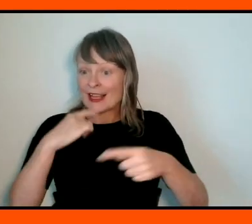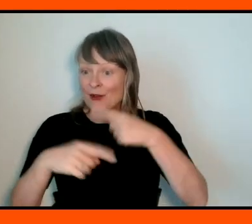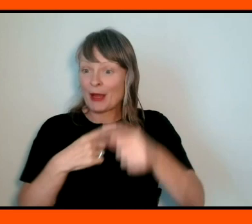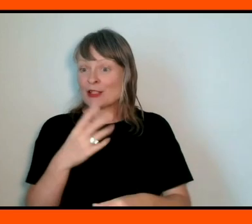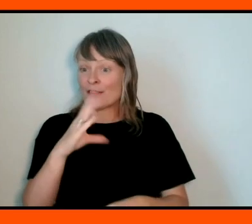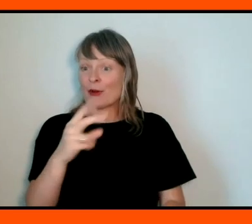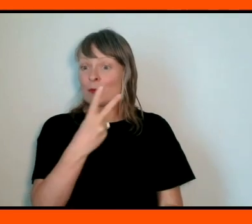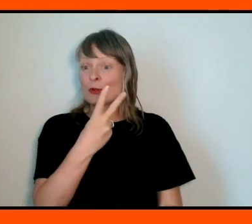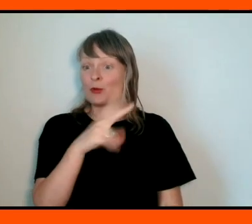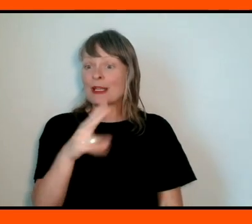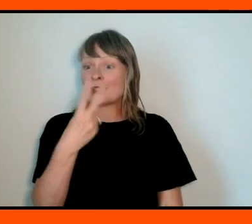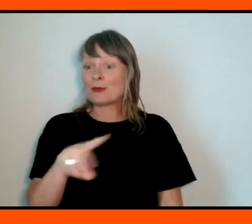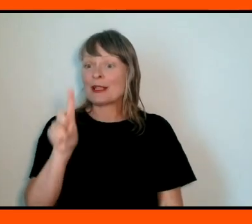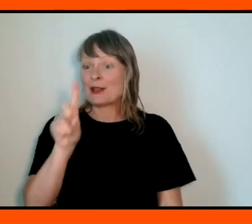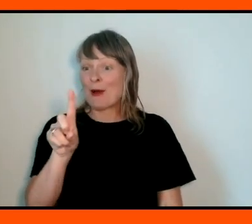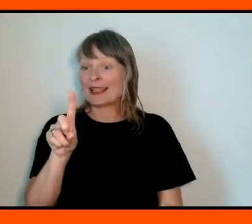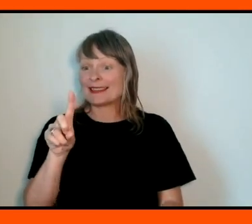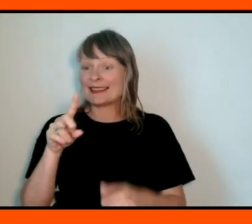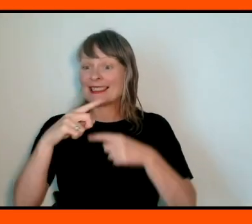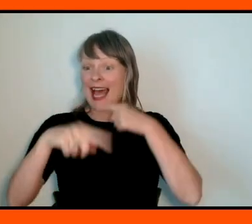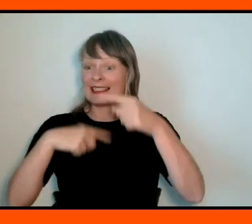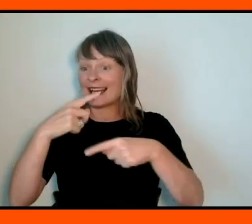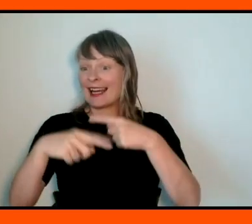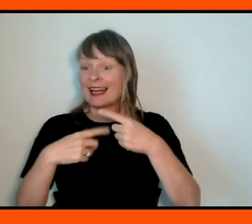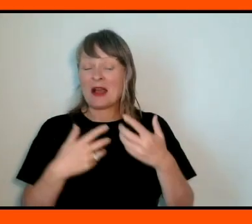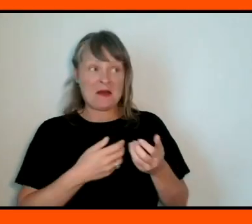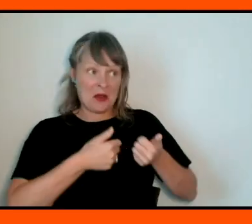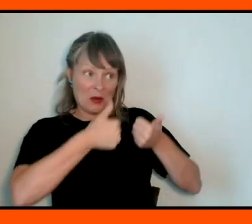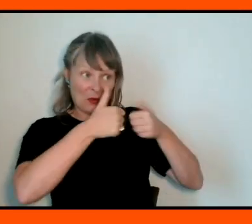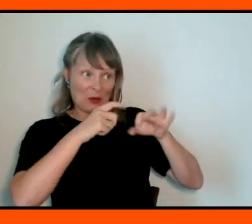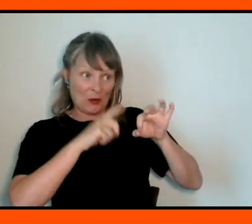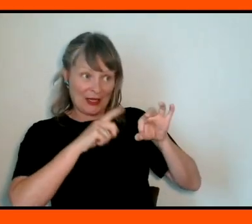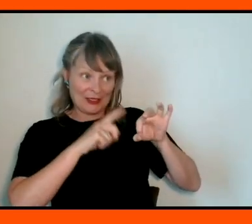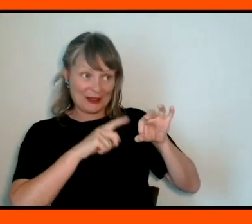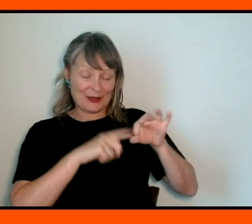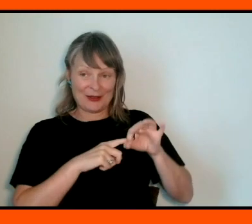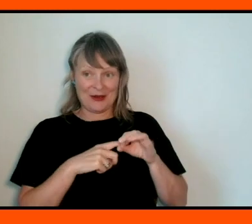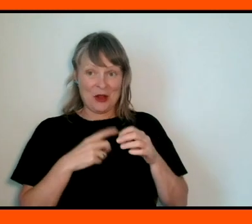Really good question and a very astute person watching who loves their Census date.